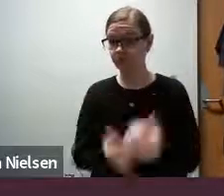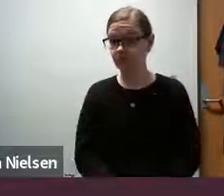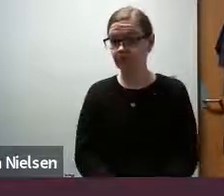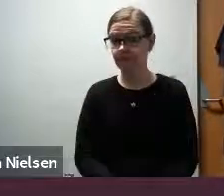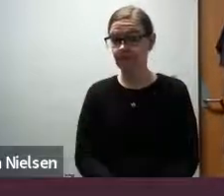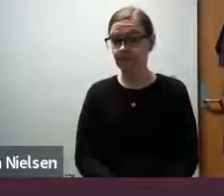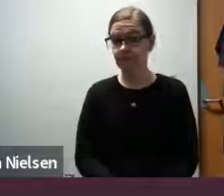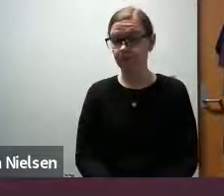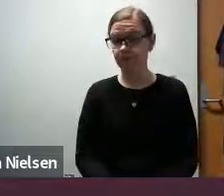OK.